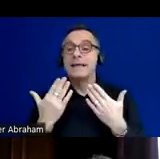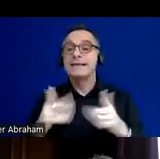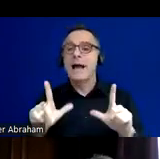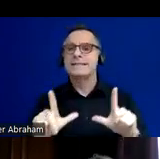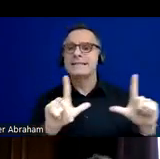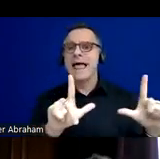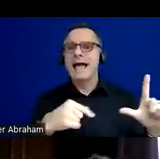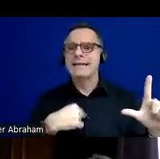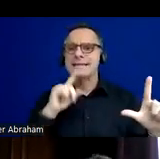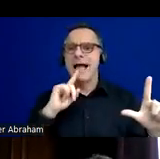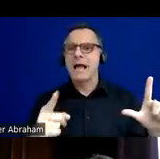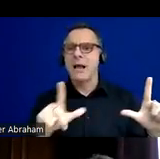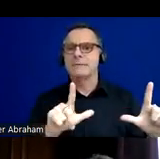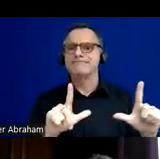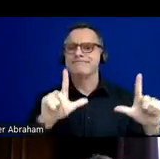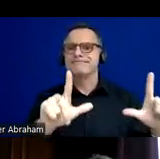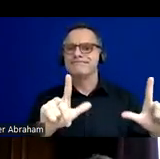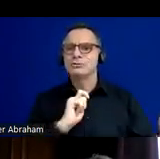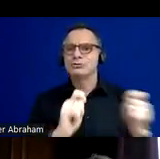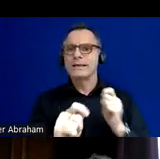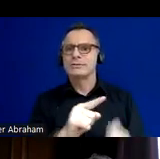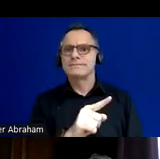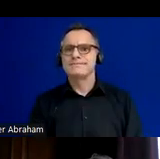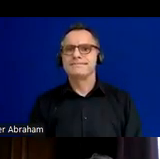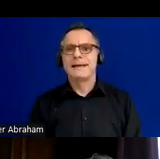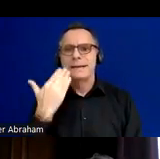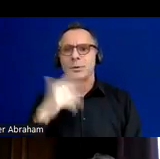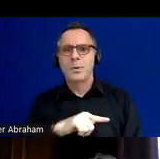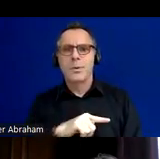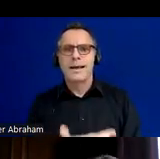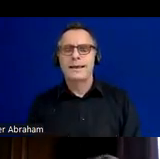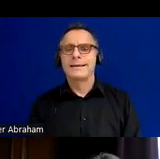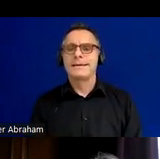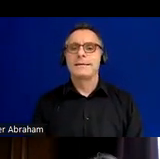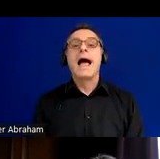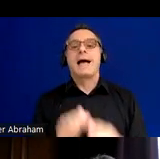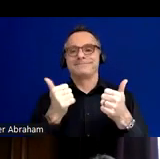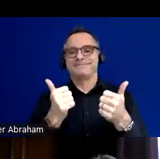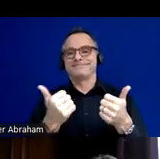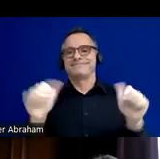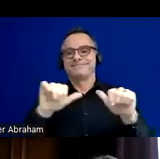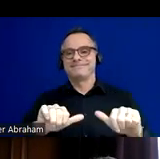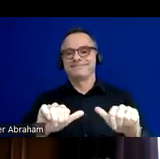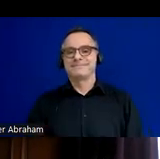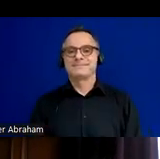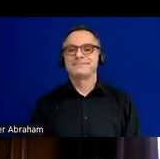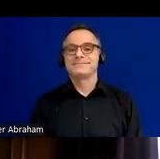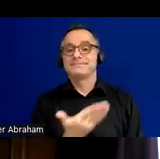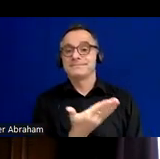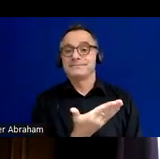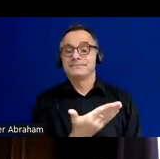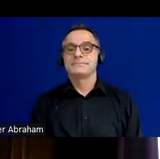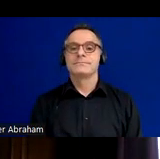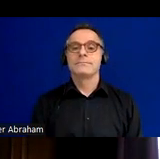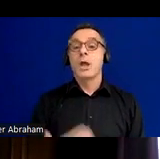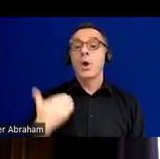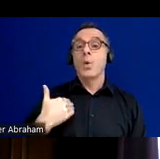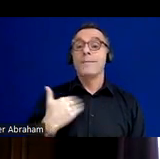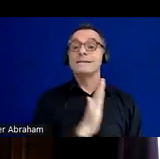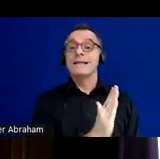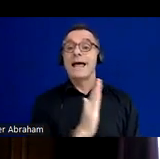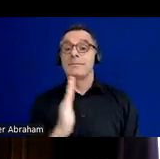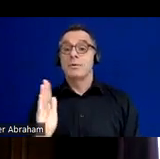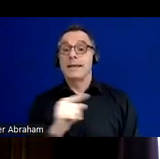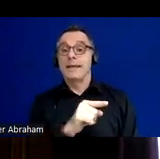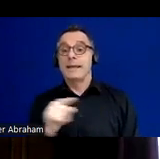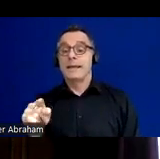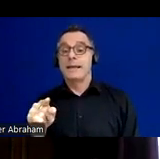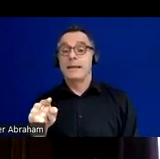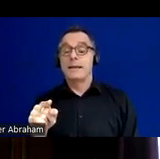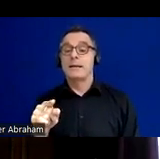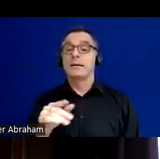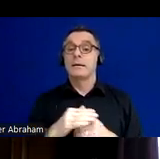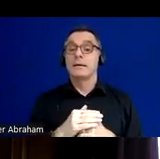I wonder if there's a reason for that. There we go. So, the Women's Library had a predecessor,